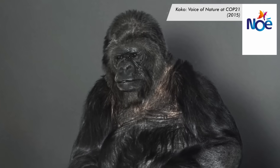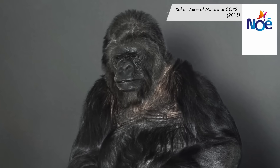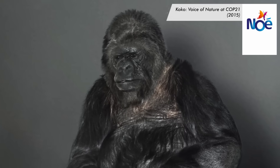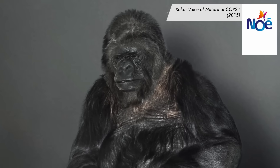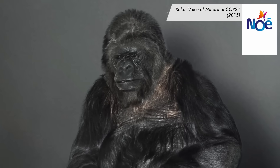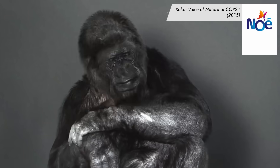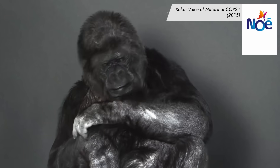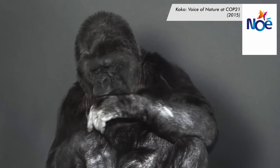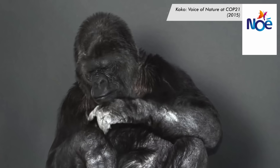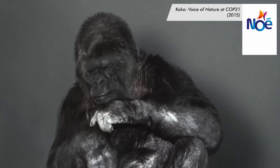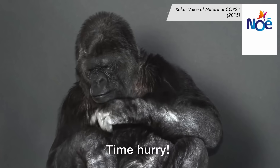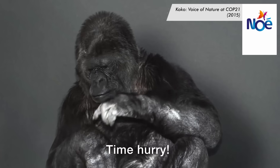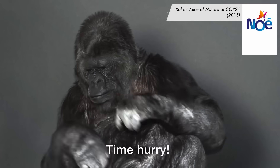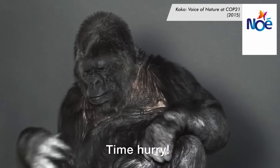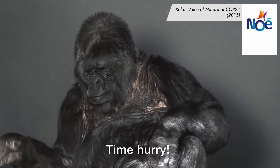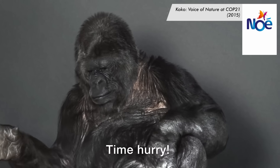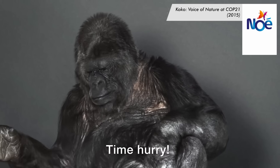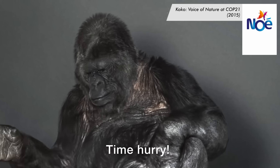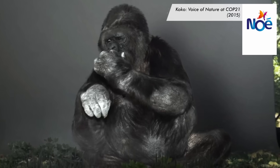Even the more saccharin stories of Koko get cast in a new light here,